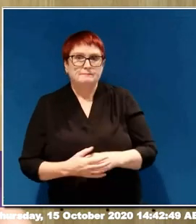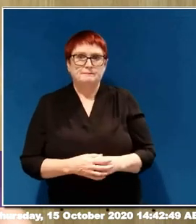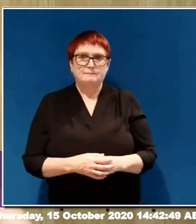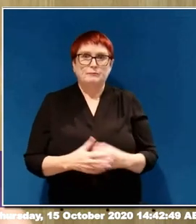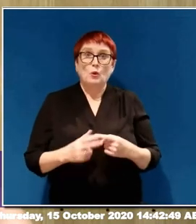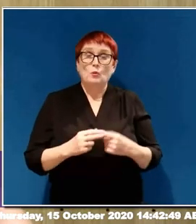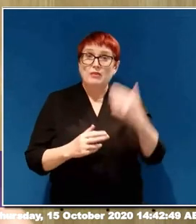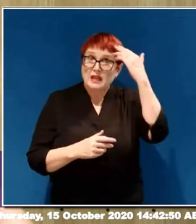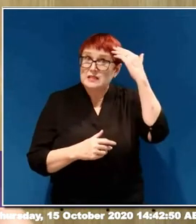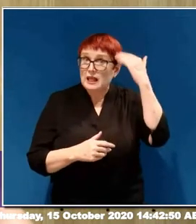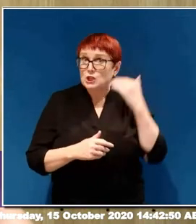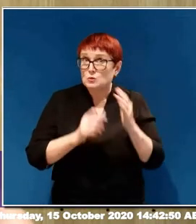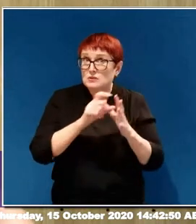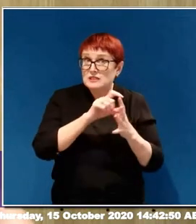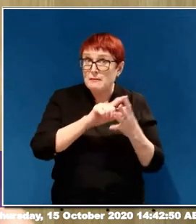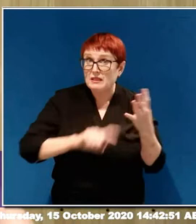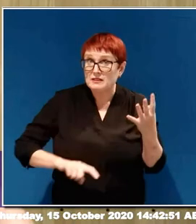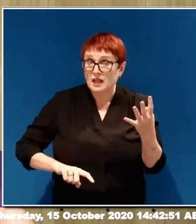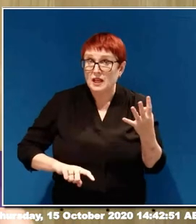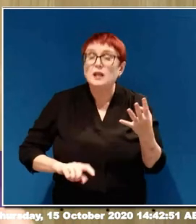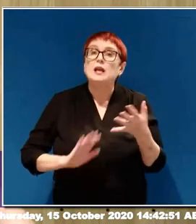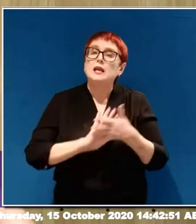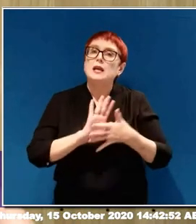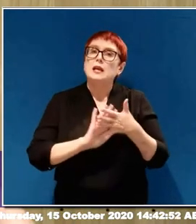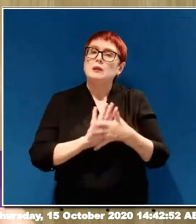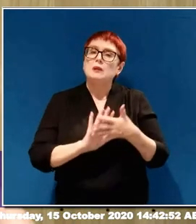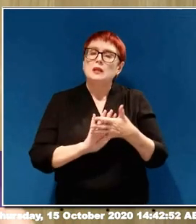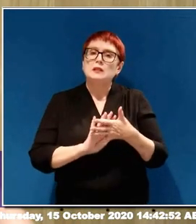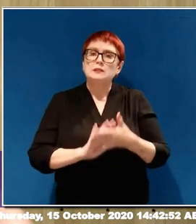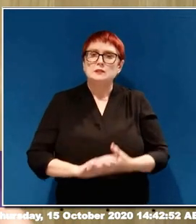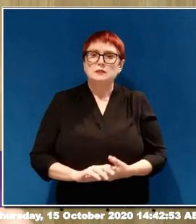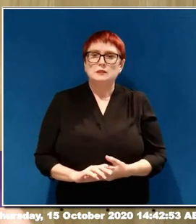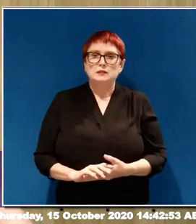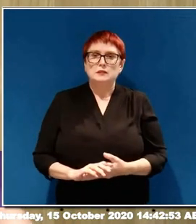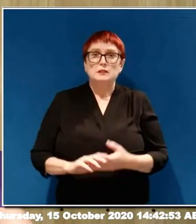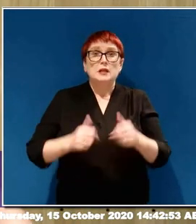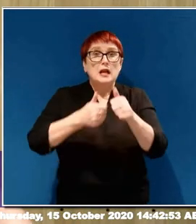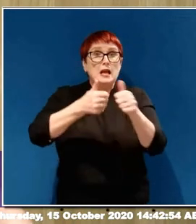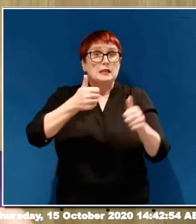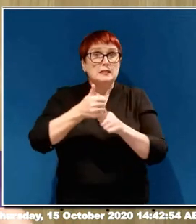think deputy principals would put a lot of pressure on guidance officers to assess,